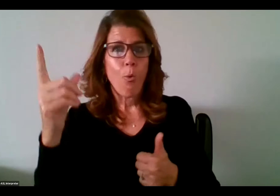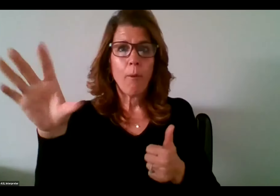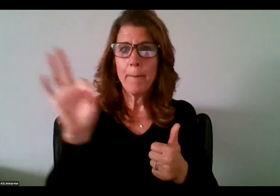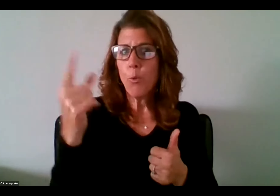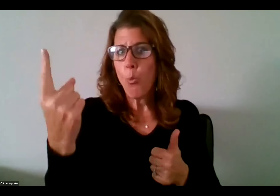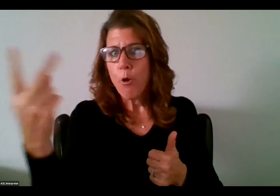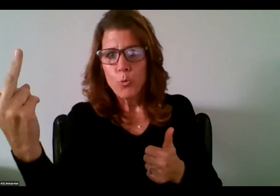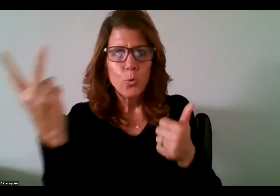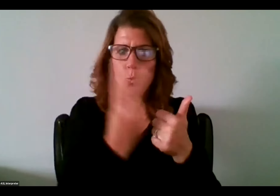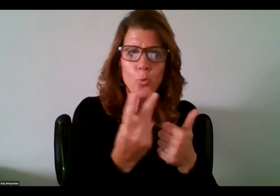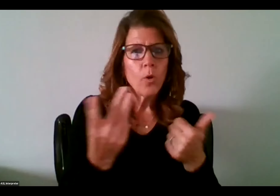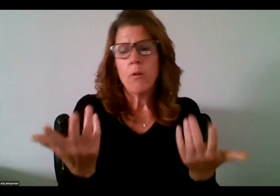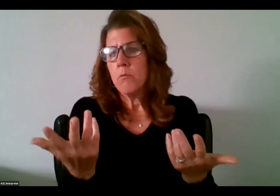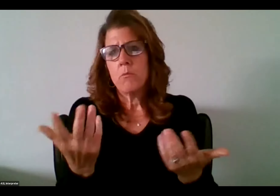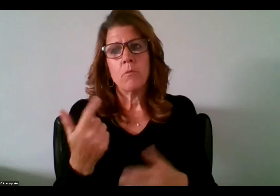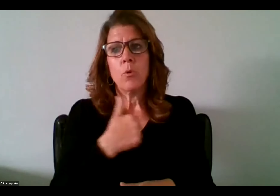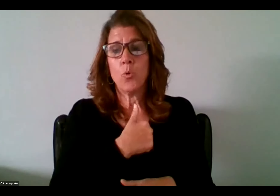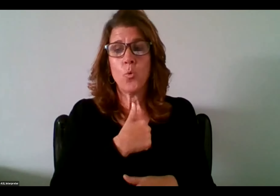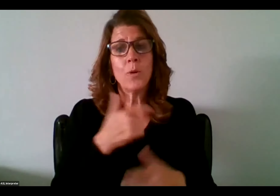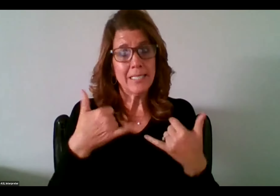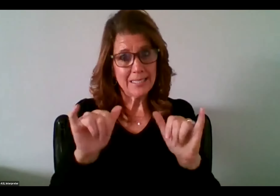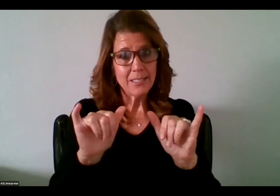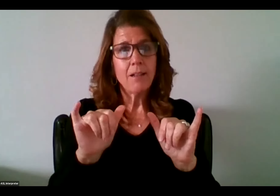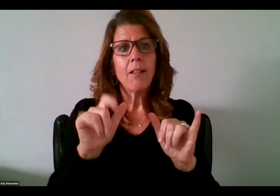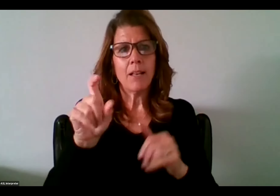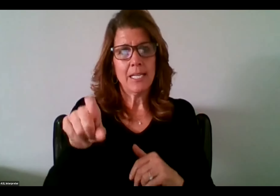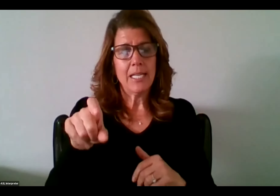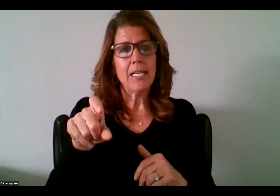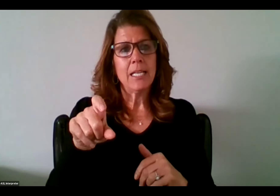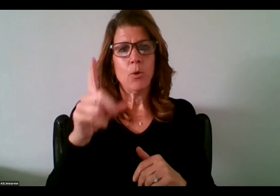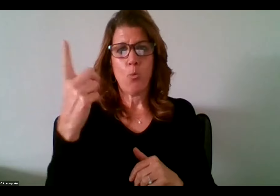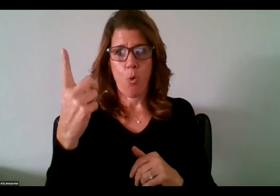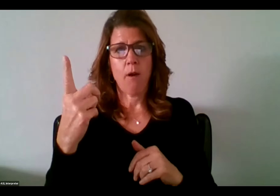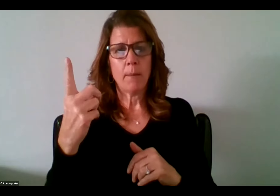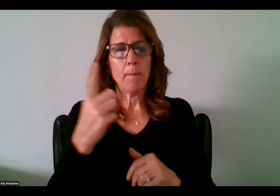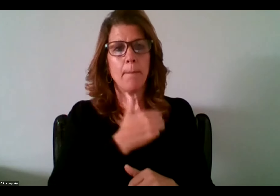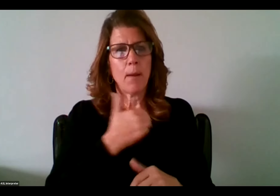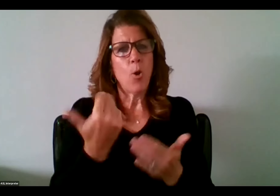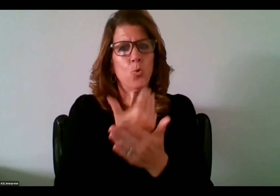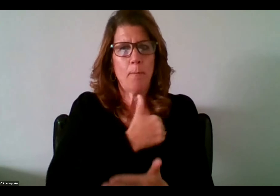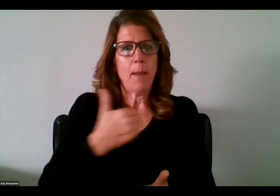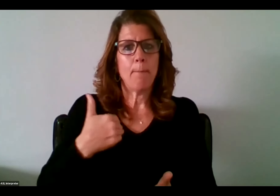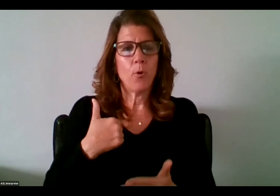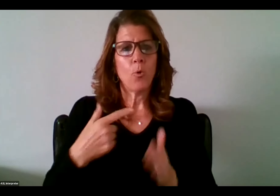two of them. We do still need one member, new member that would be representative of